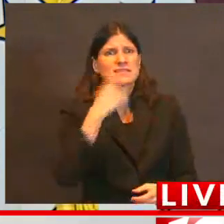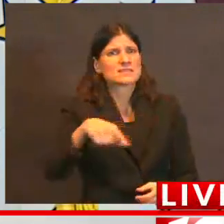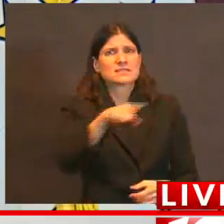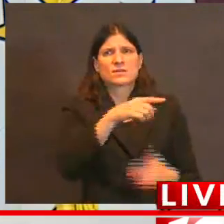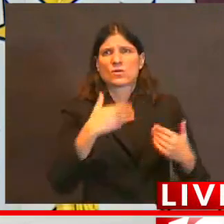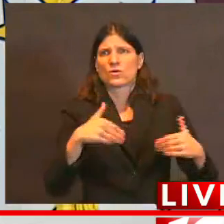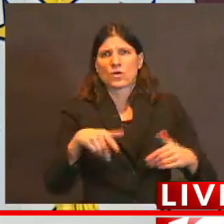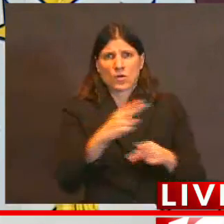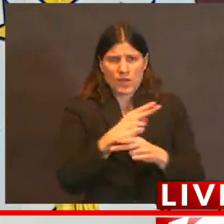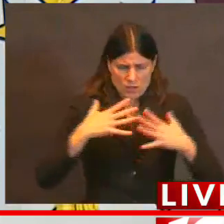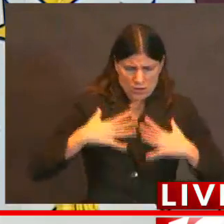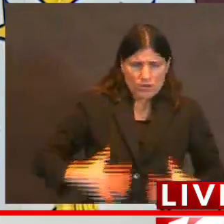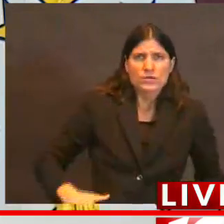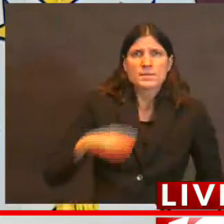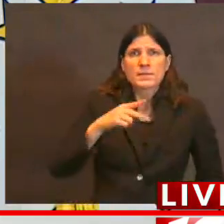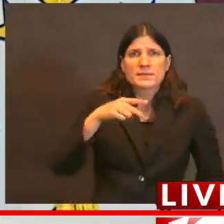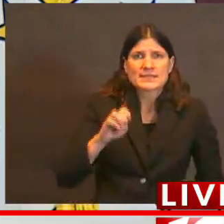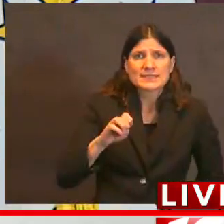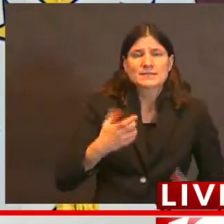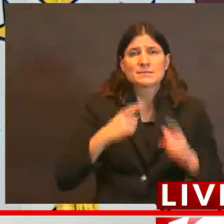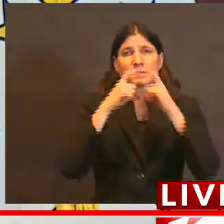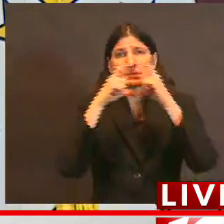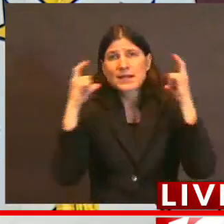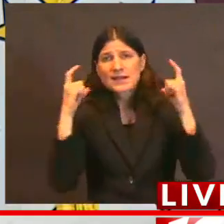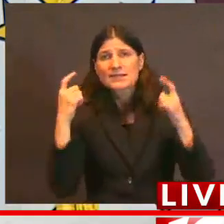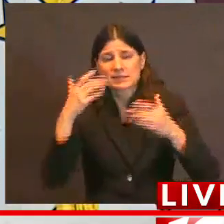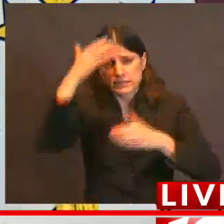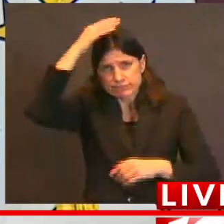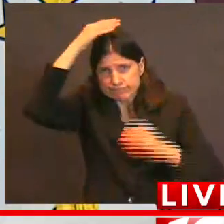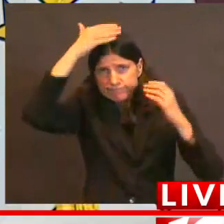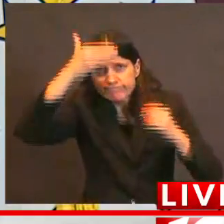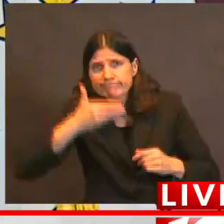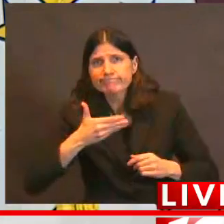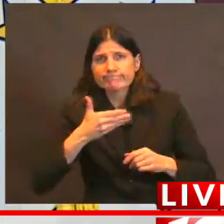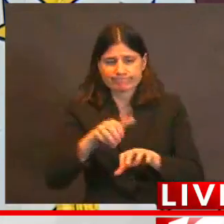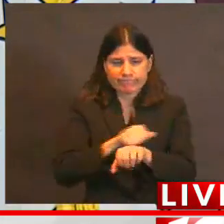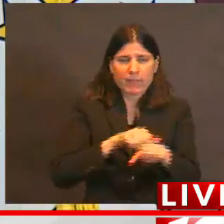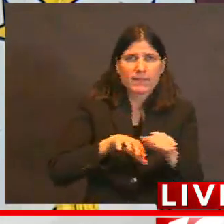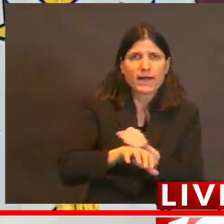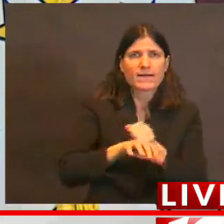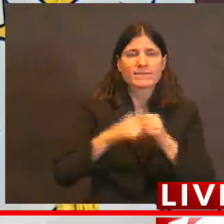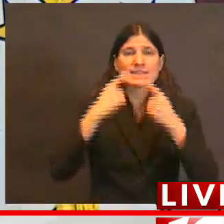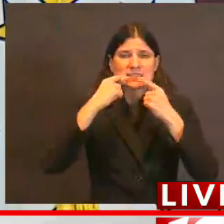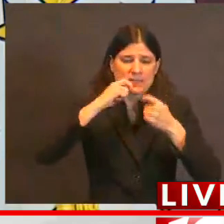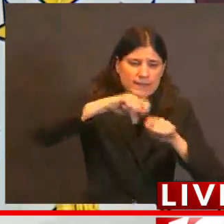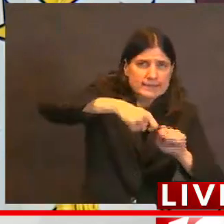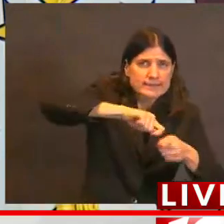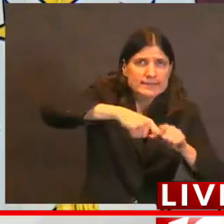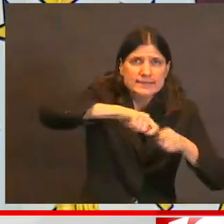FOR US. WITH HUGE CREDIT TO THE DENTAL COMMUNITY WITH THE PPE